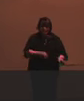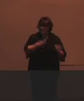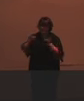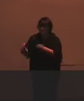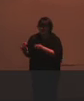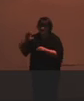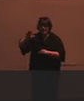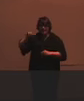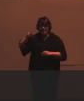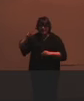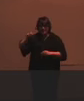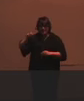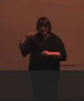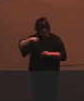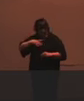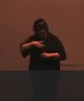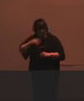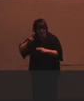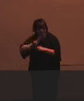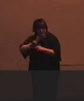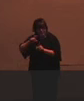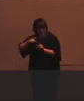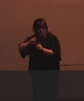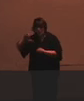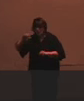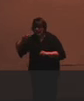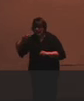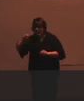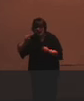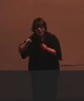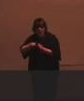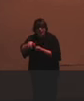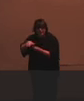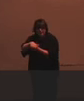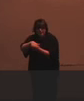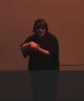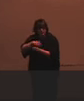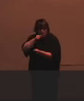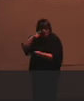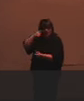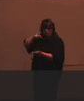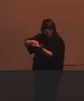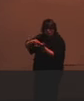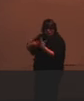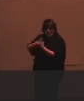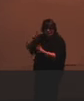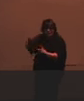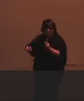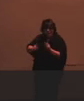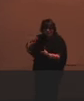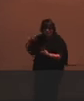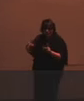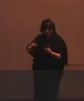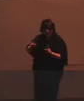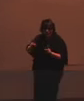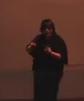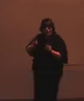I like to say cave is a space not designed for people. So it is completely opposite.